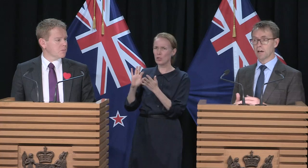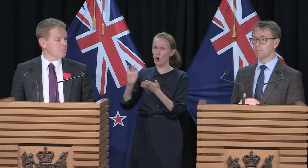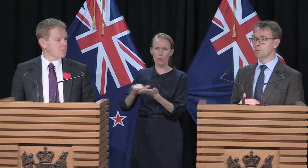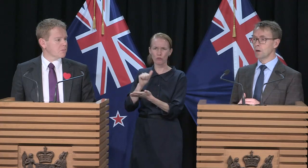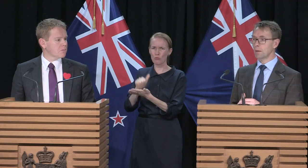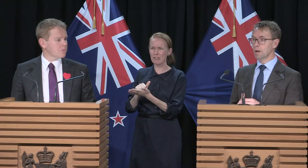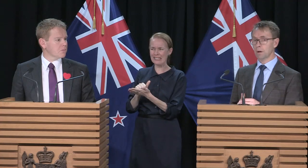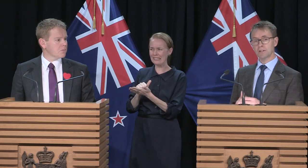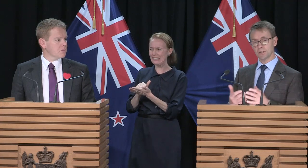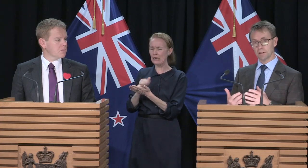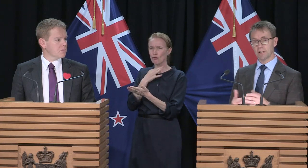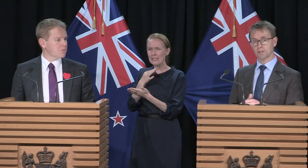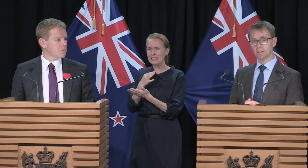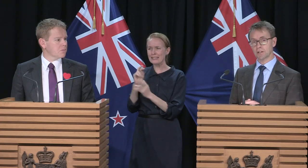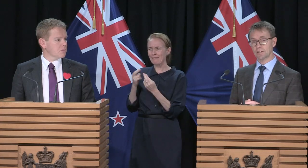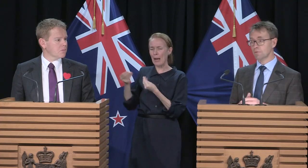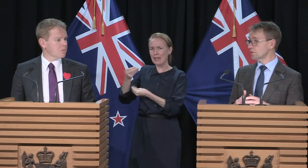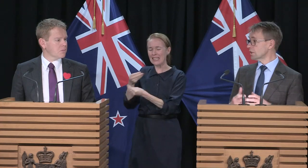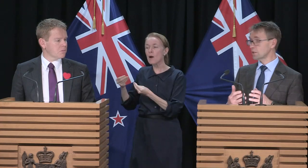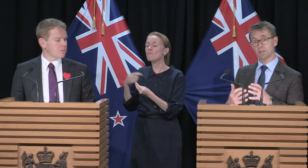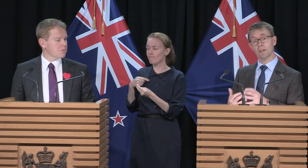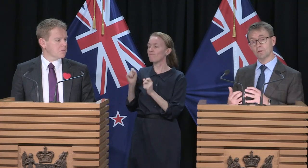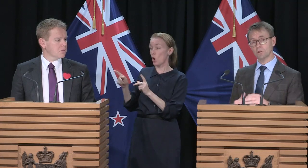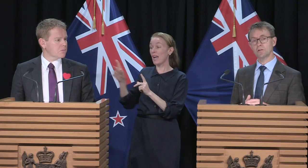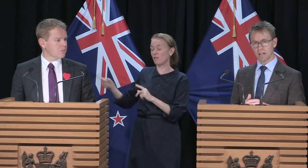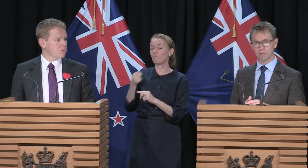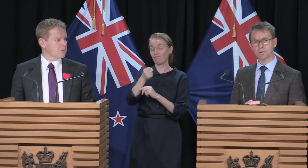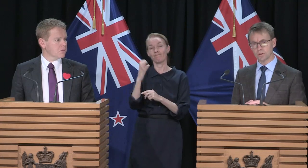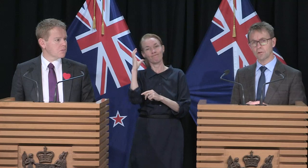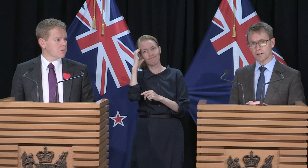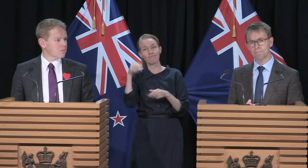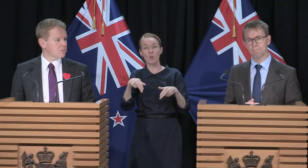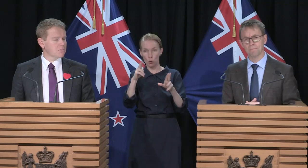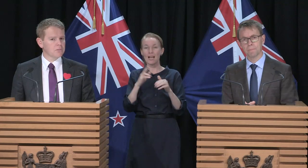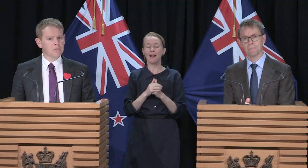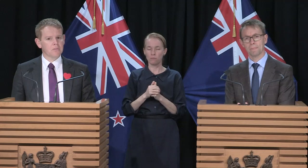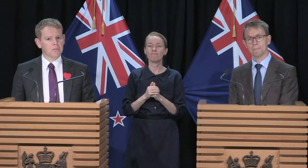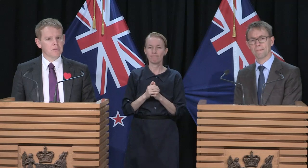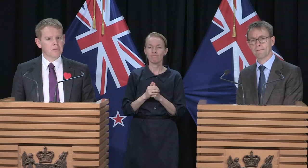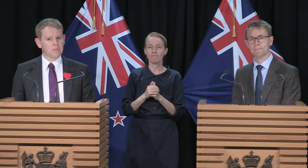circumstances didn't allow them to safely self-isolate at home, we made available a